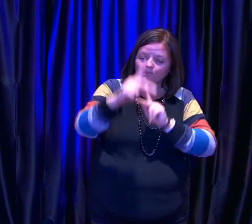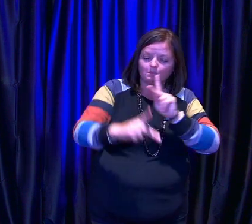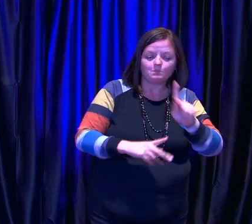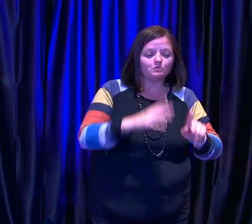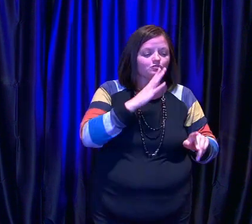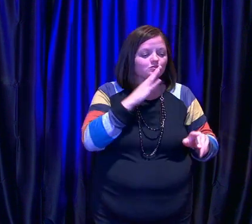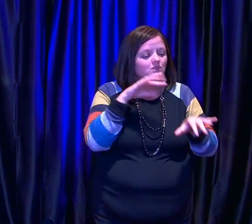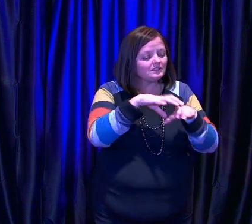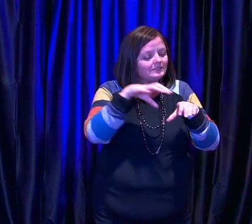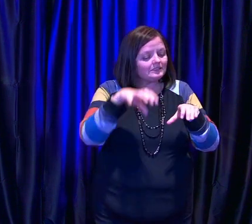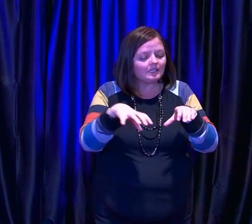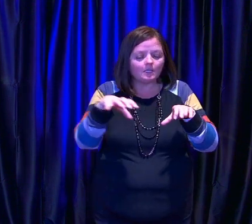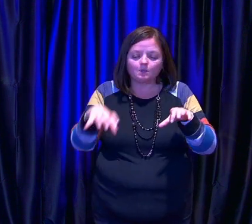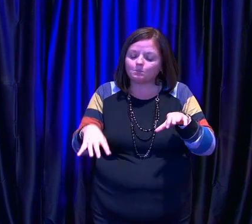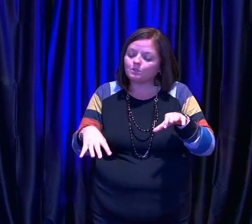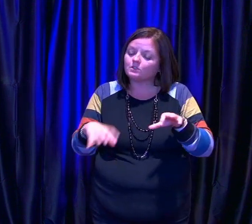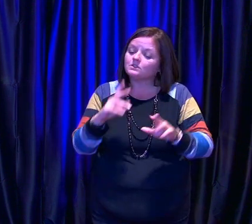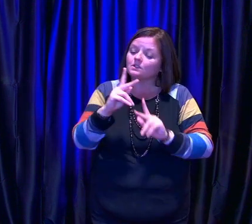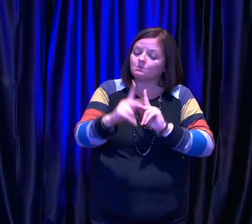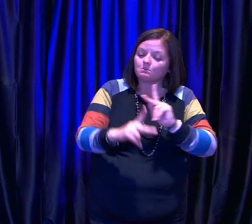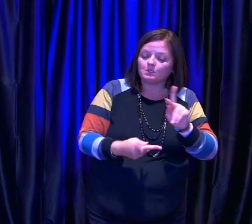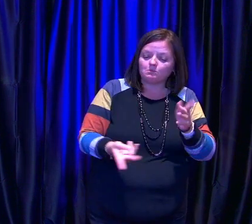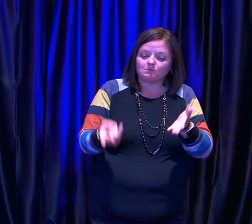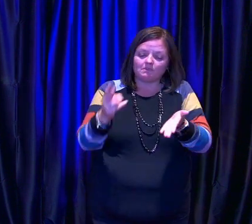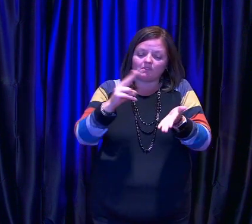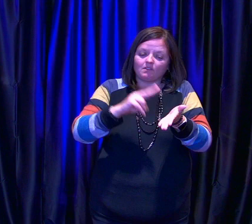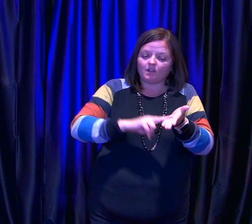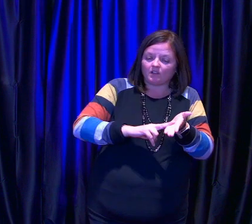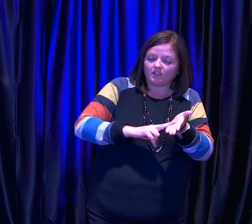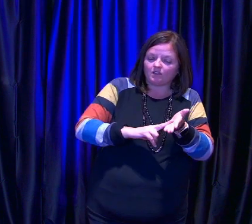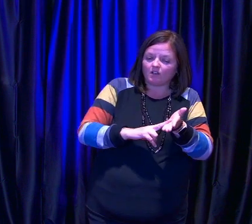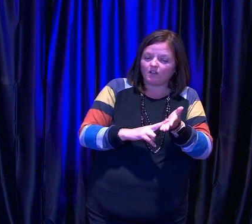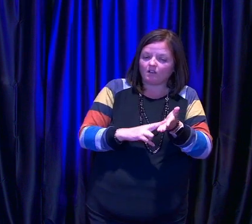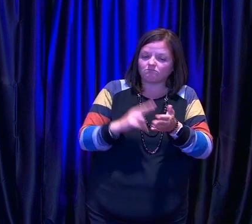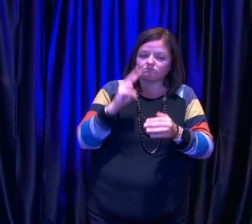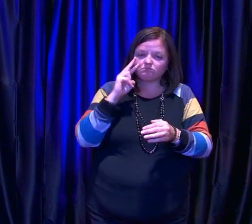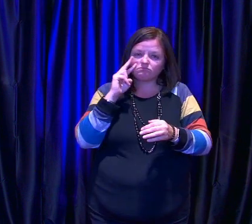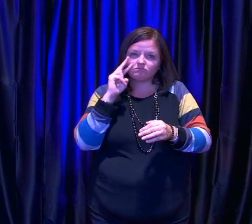neighbors that are people that are logging on and viewing of the ministry